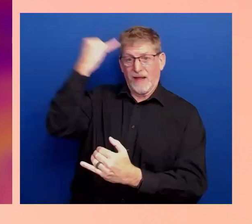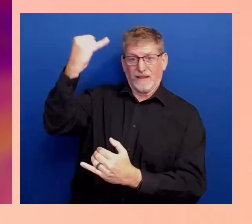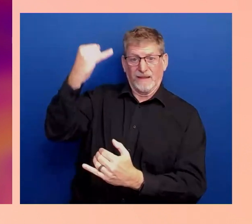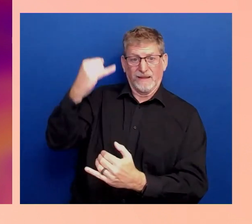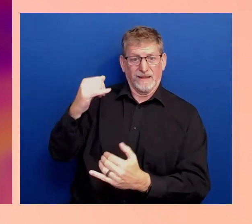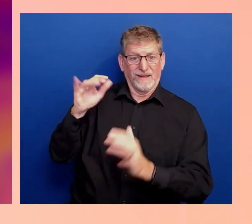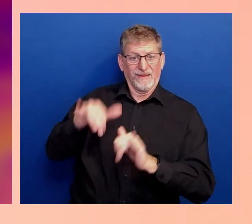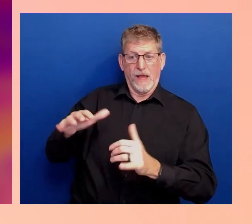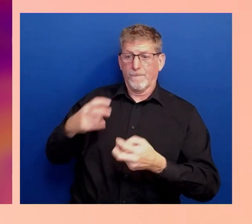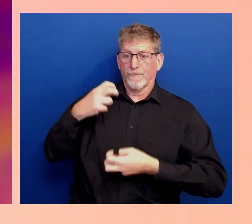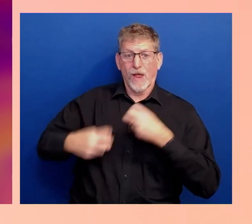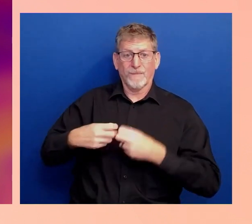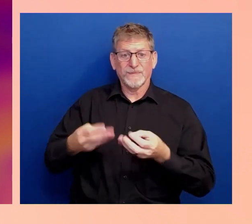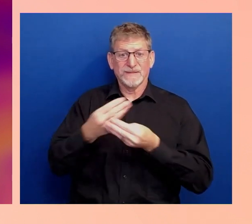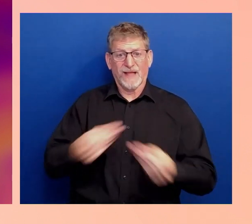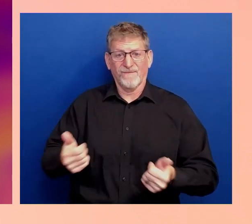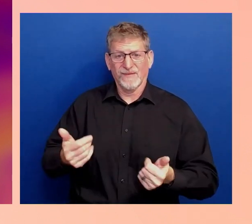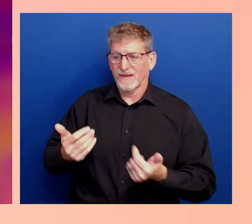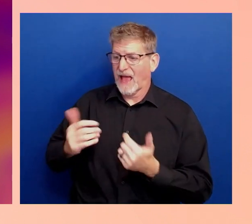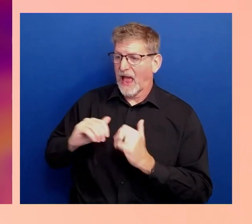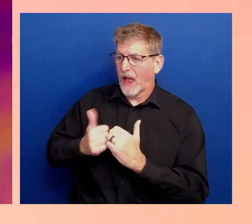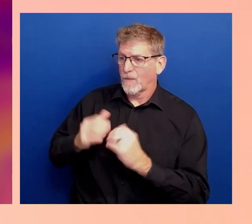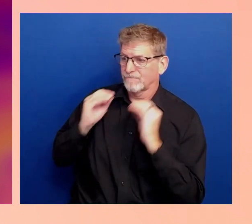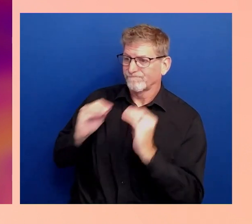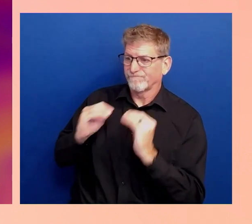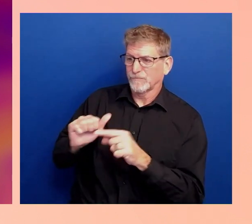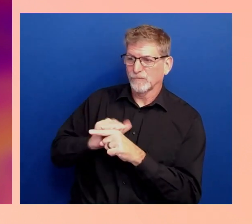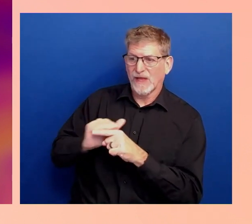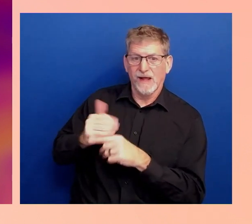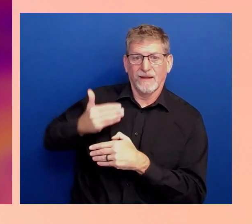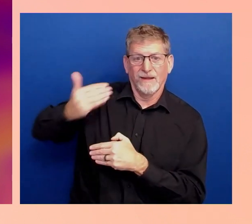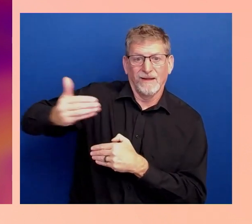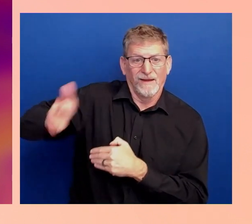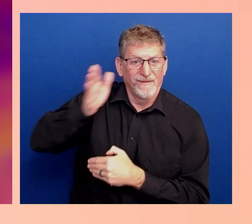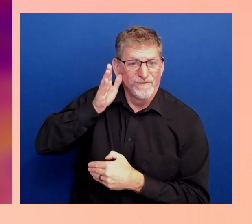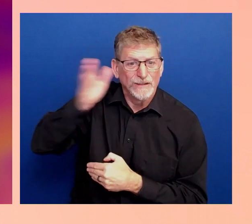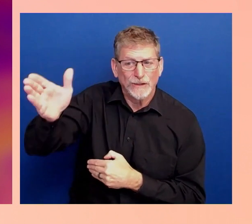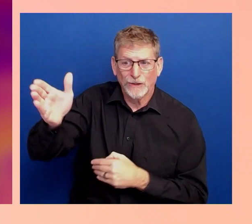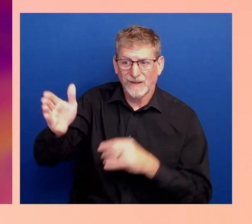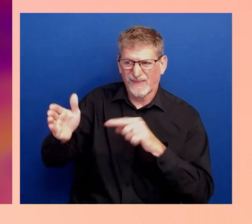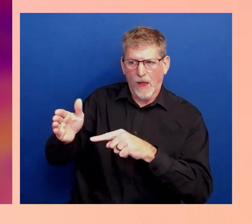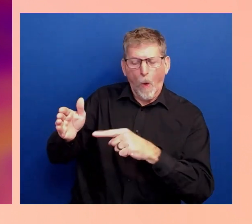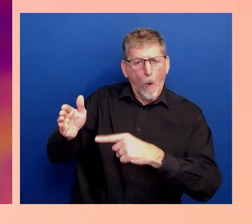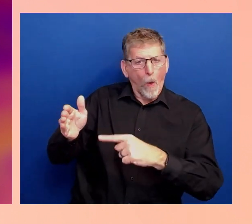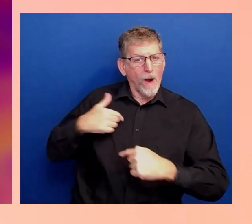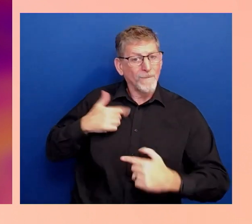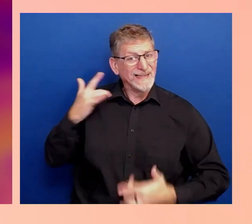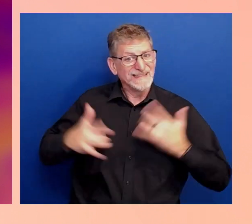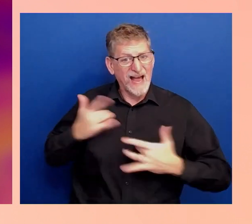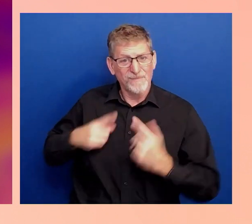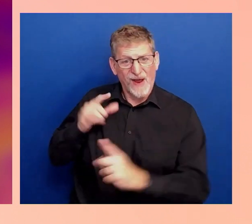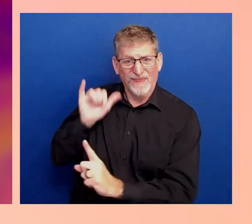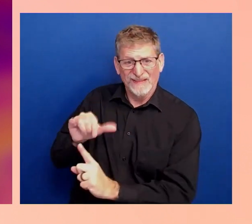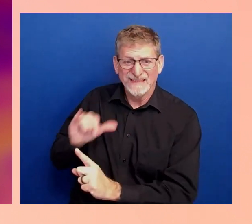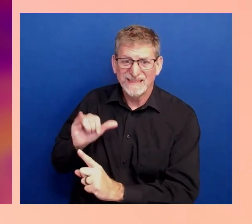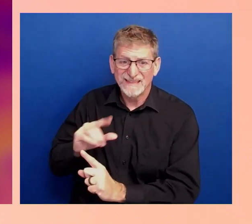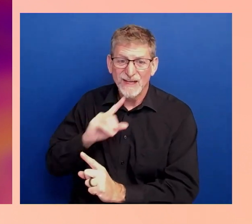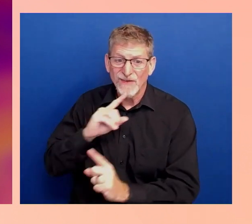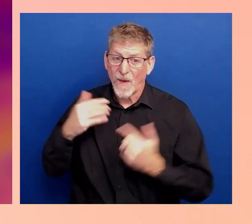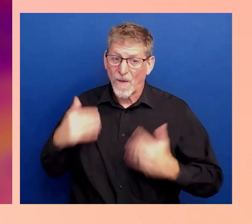That's what I'm excited about. That sounds very exciting. Yeah. It's fun! As we wrap up I want to give you